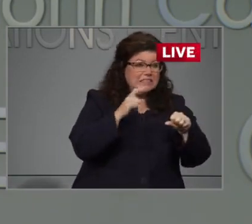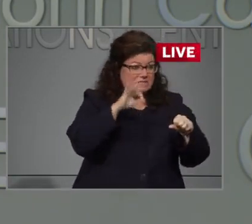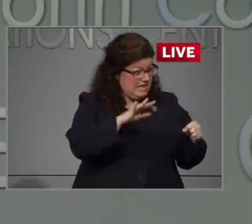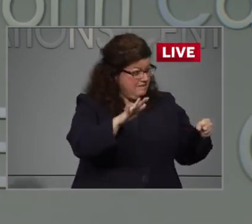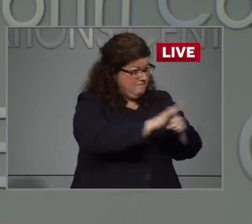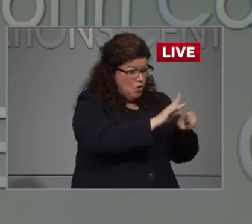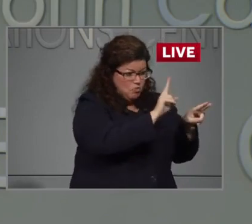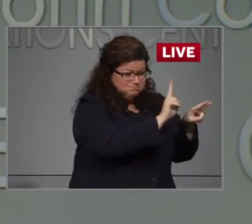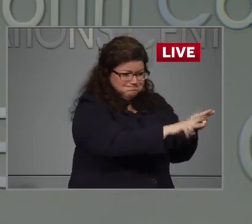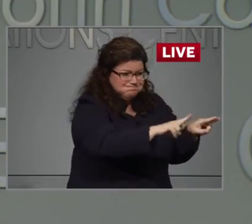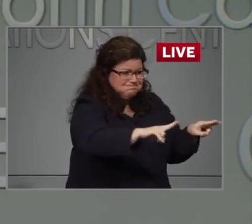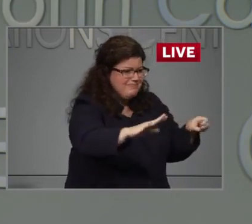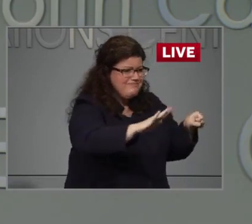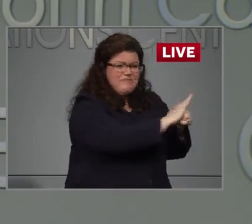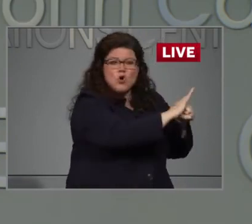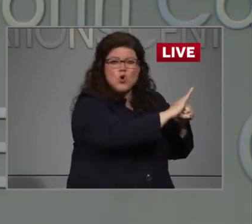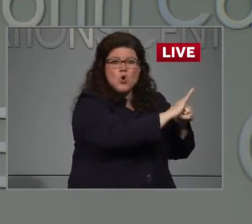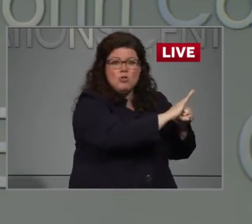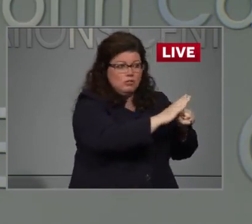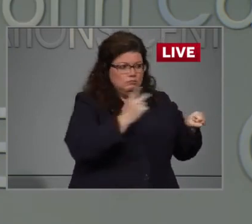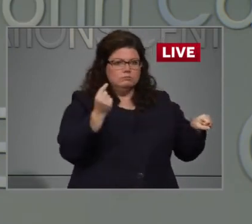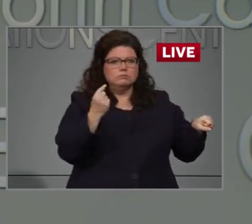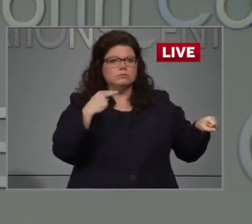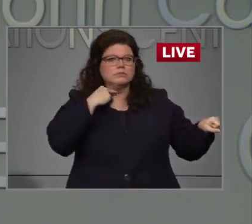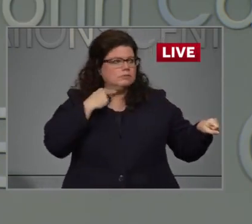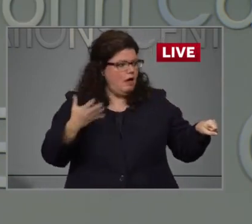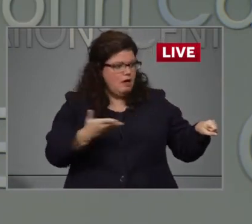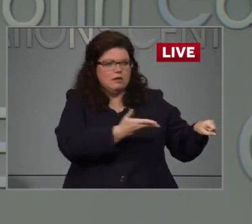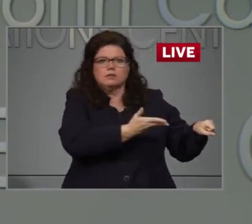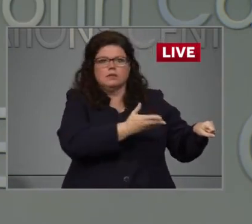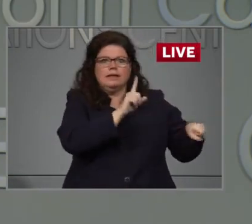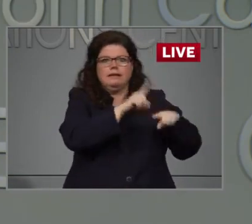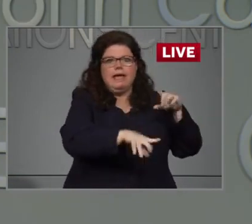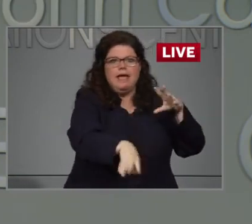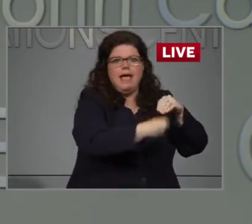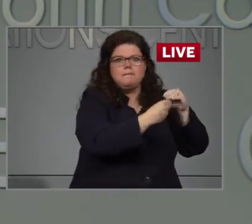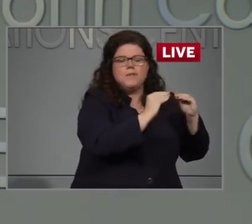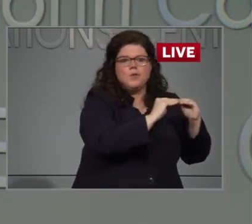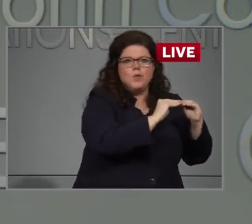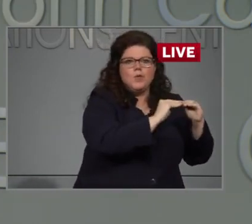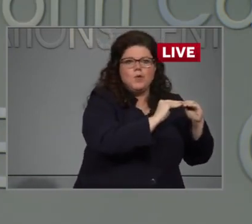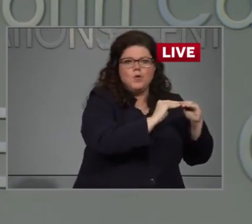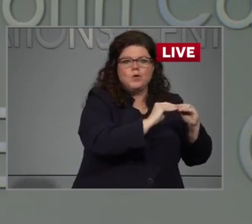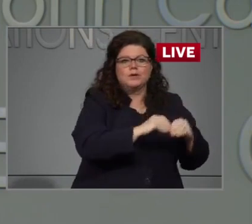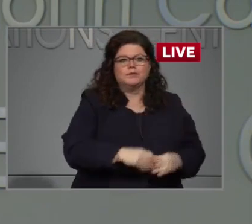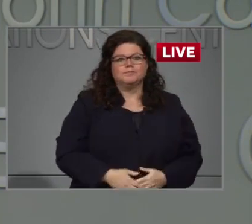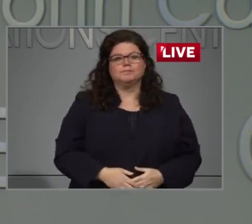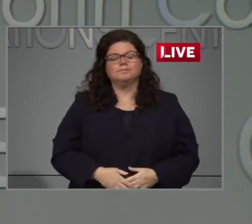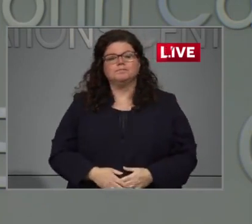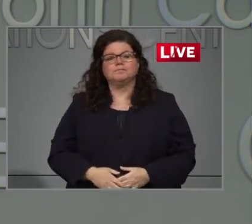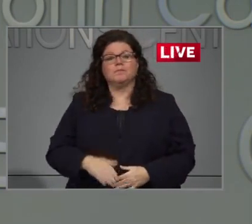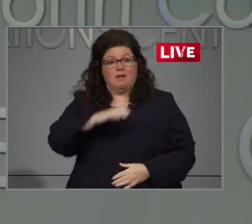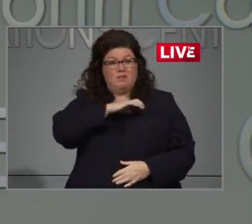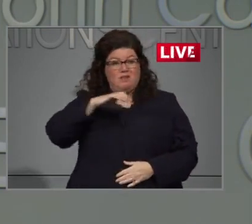AND ONCE WE SEE THAT CAPACITY IS GONE. IT CAN BE TOO LATE TO REVERSE THE TIDE.